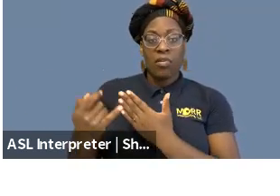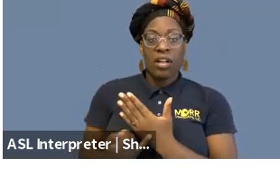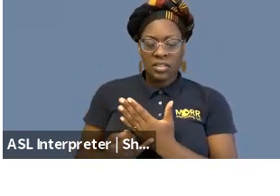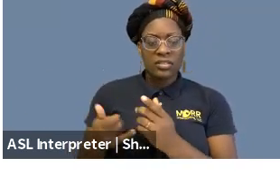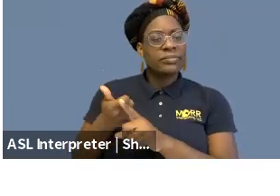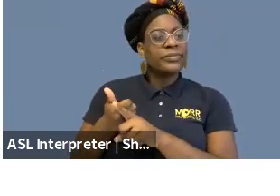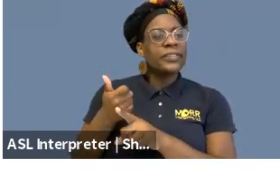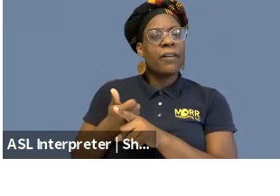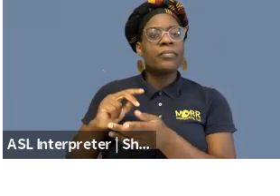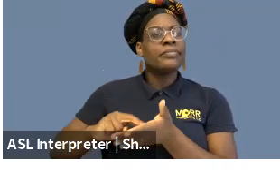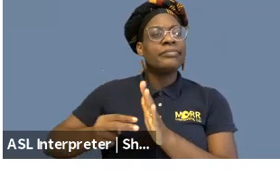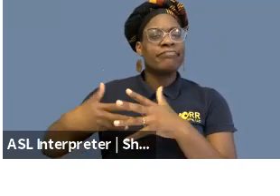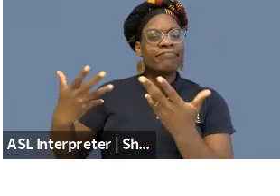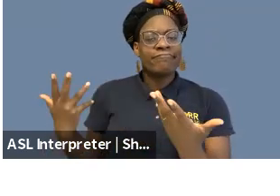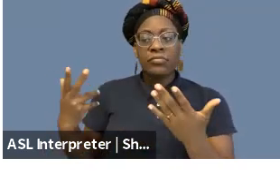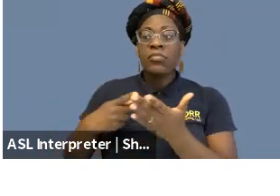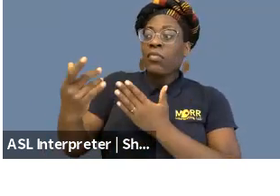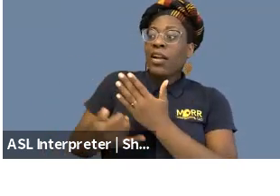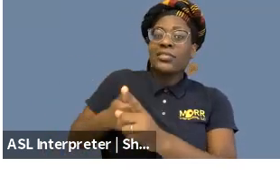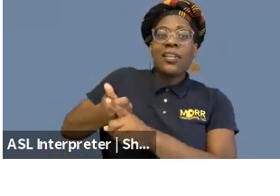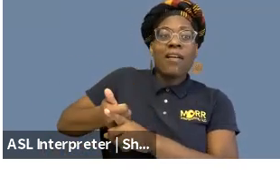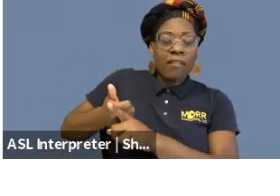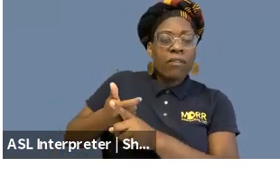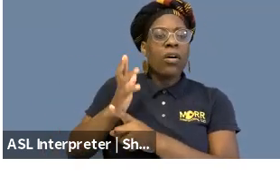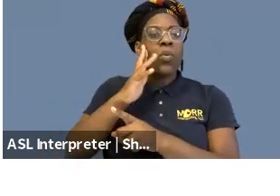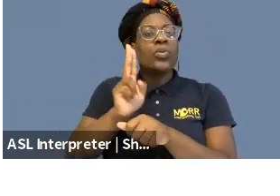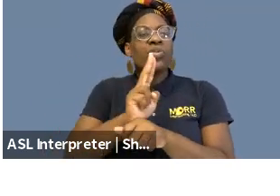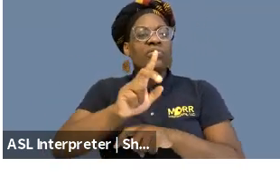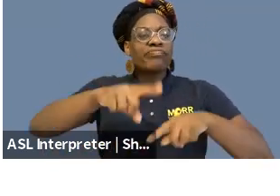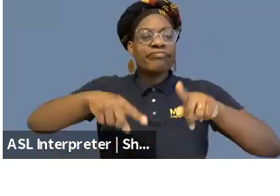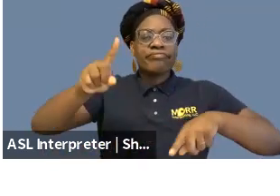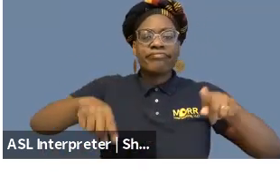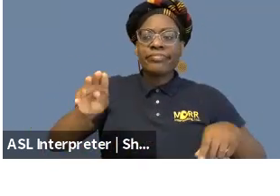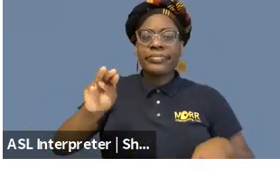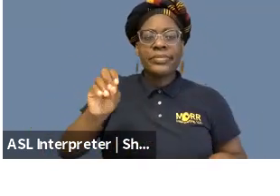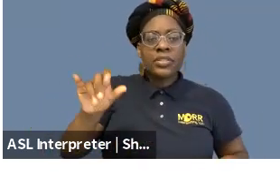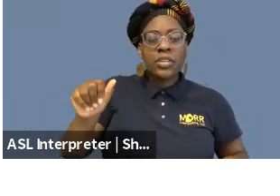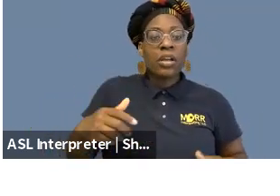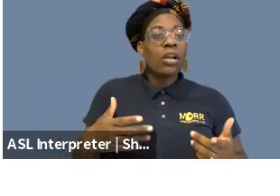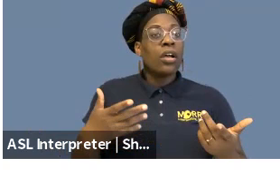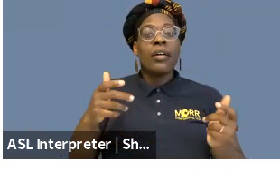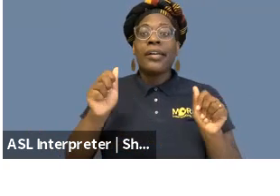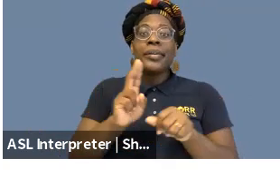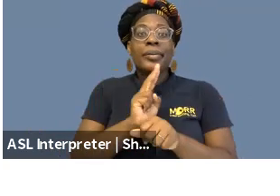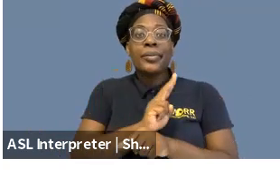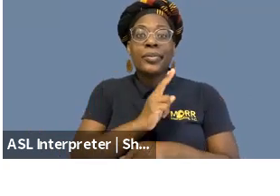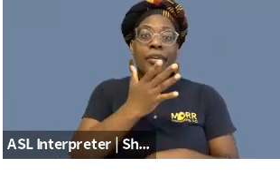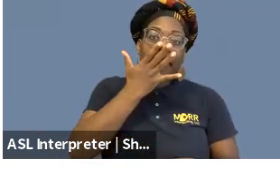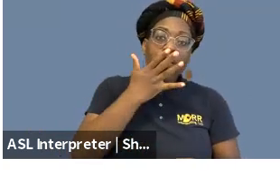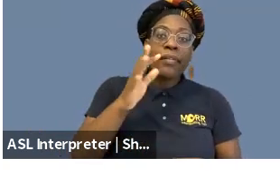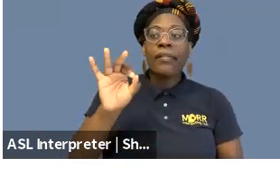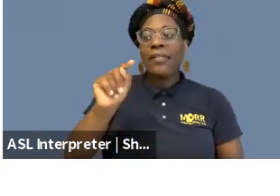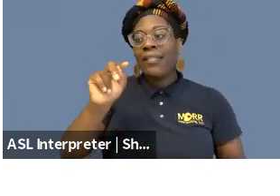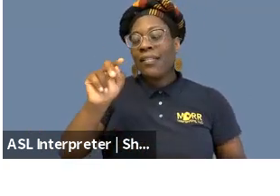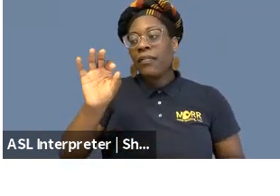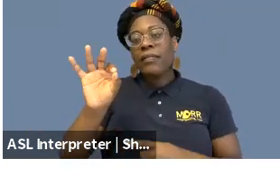modes include: Visual design (colors, fonts, and images); Linguistic design (delivery and